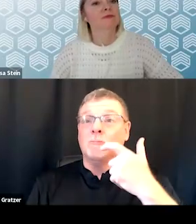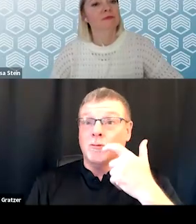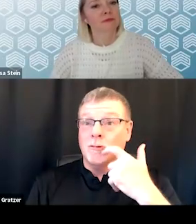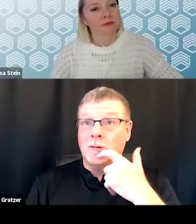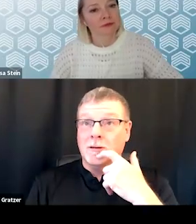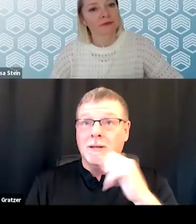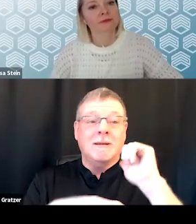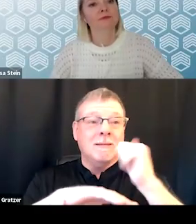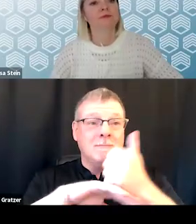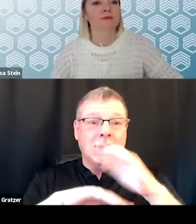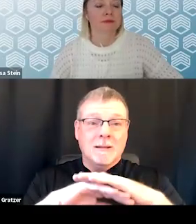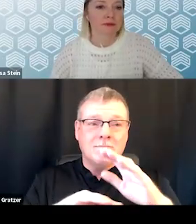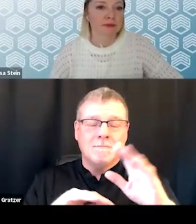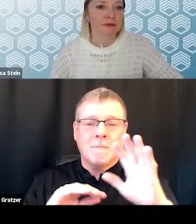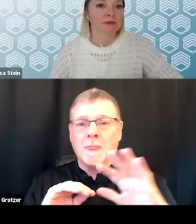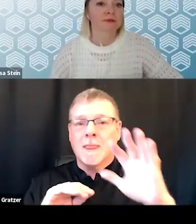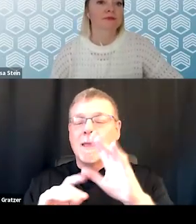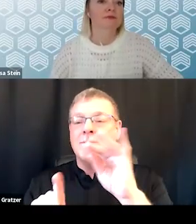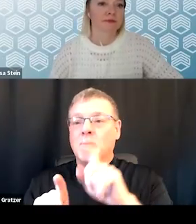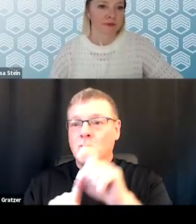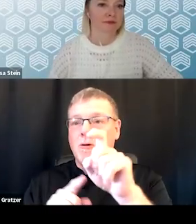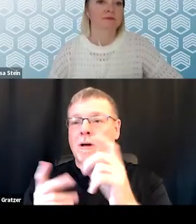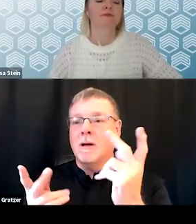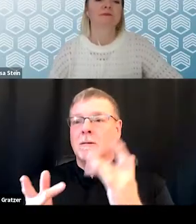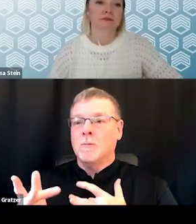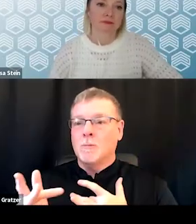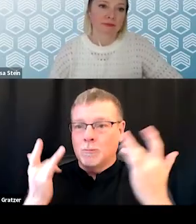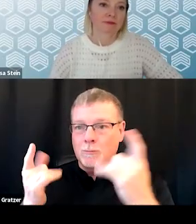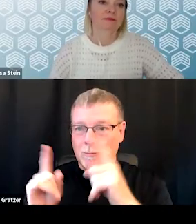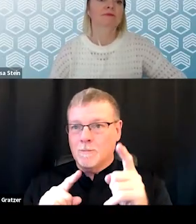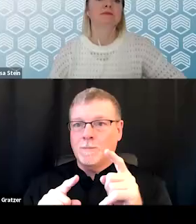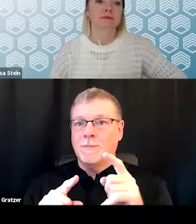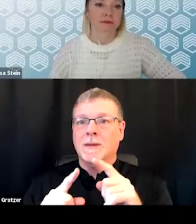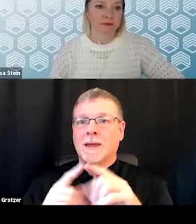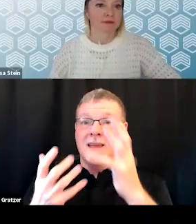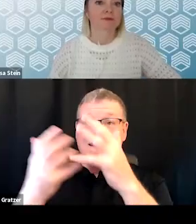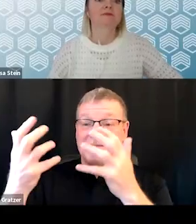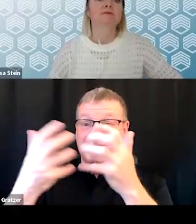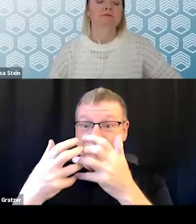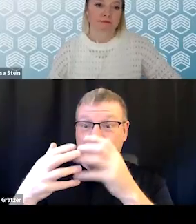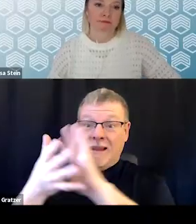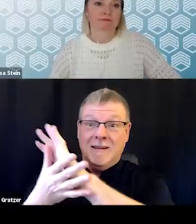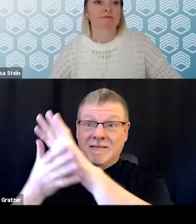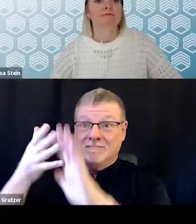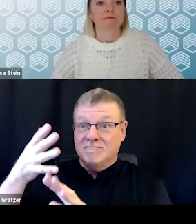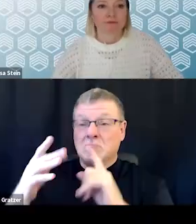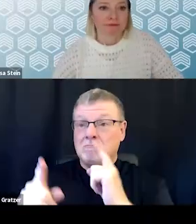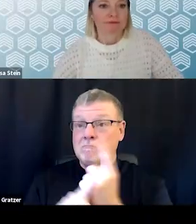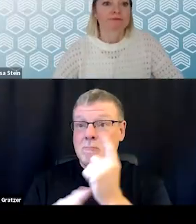based on if someone calls and based on what's going on and it fits into one of those nature codes where it could be appropriate for STAR,